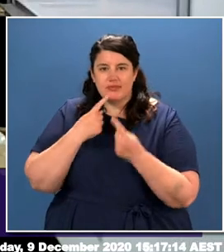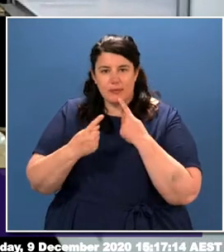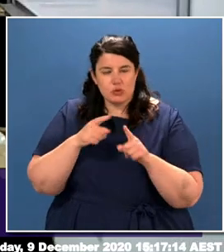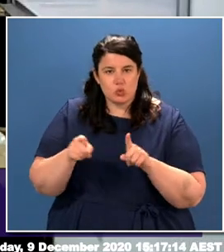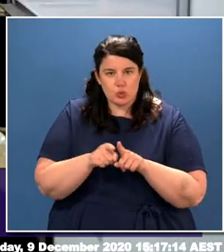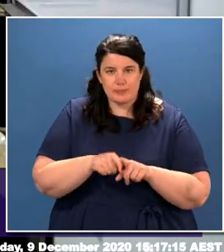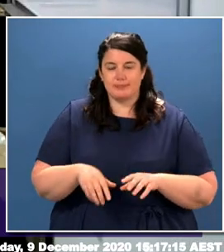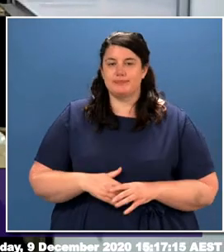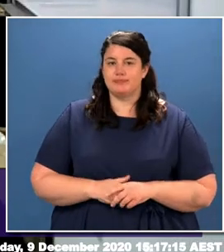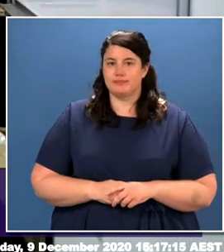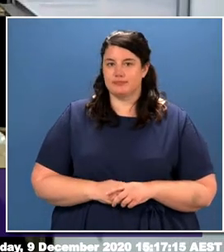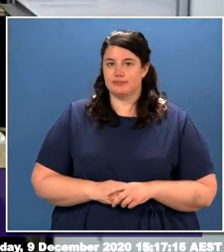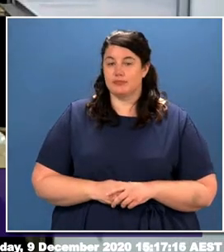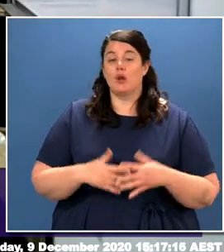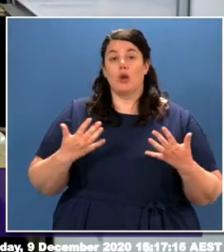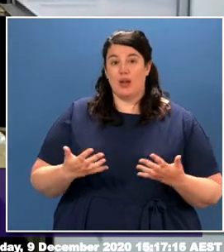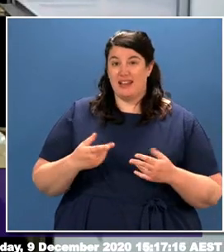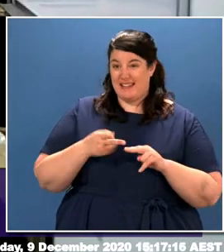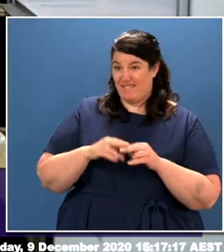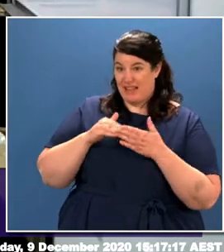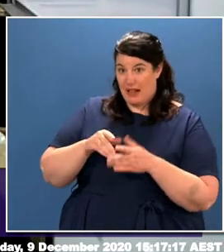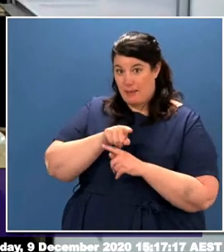So perhaps if it helps the Commissioners in the documents that